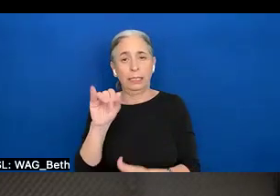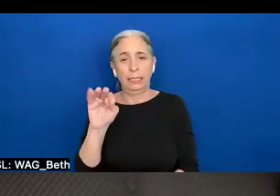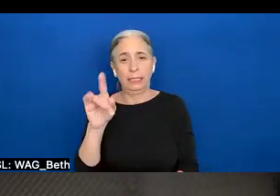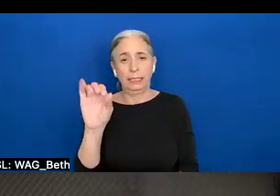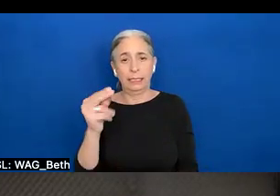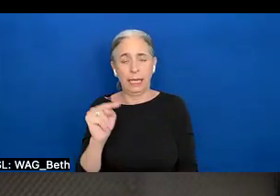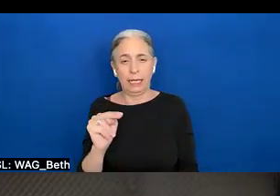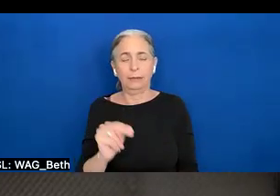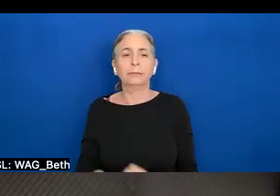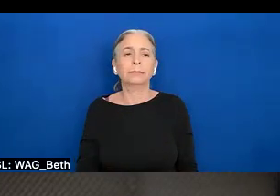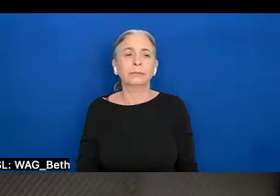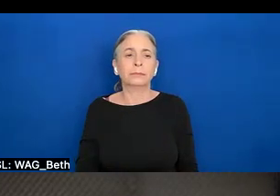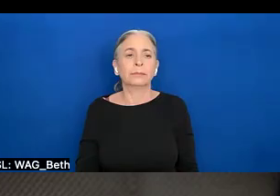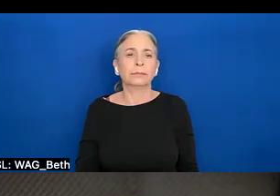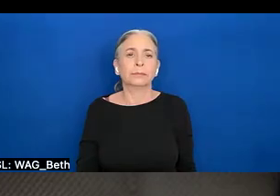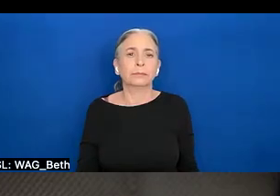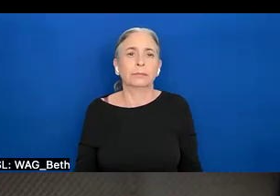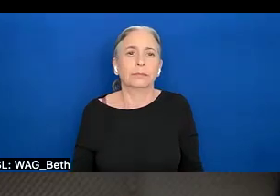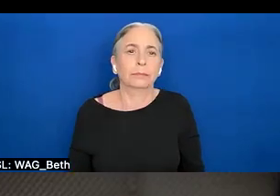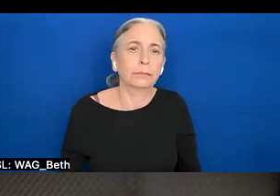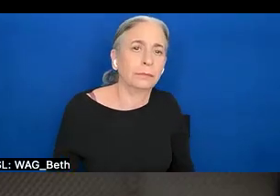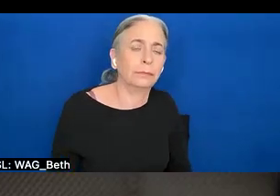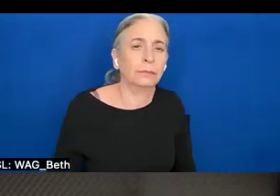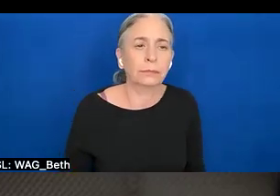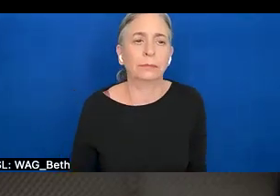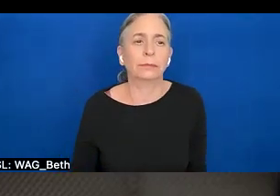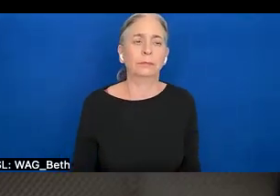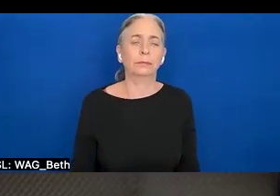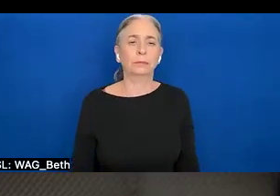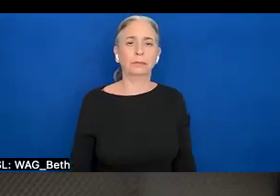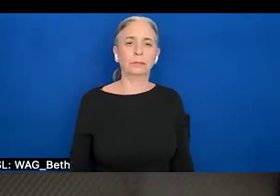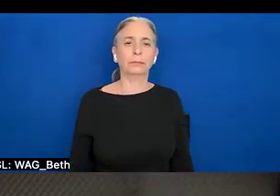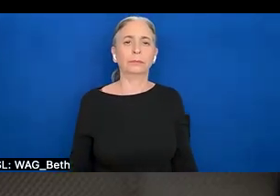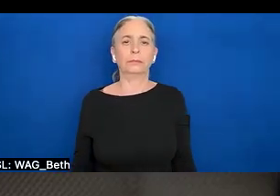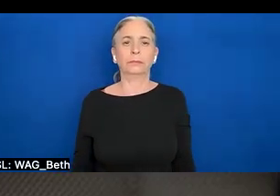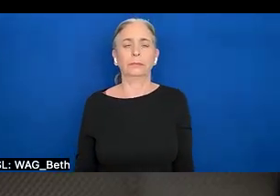of contents, from InDesign table of contents.